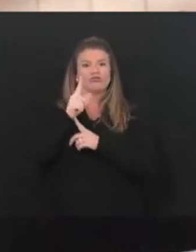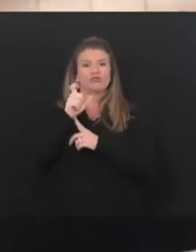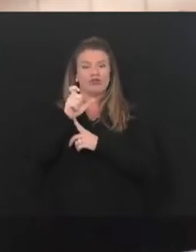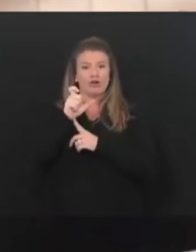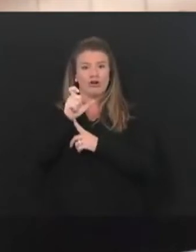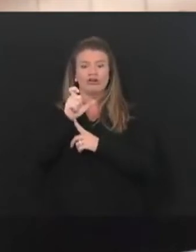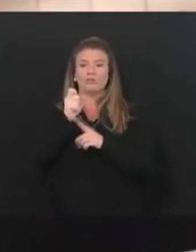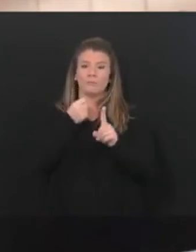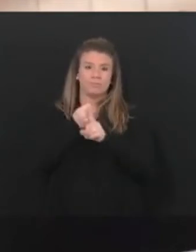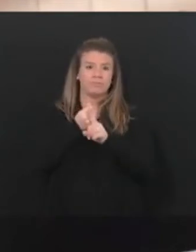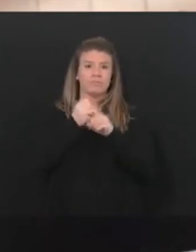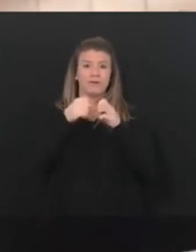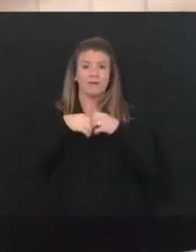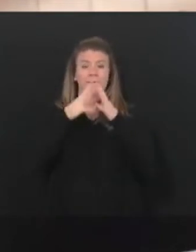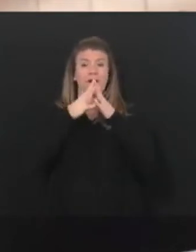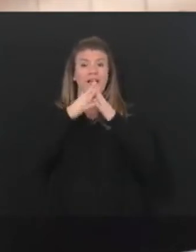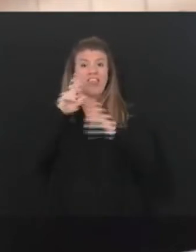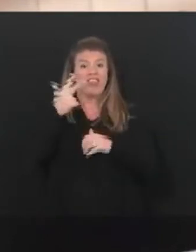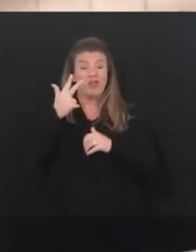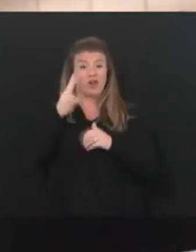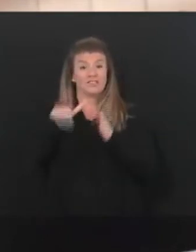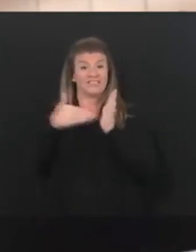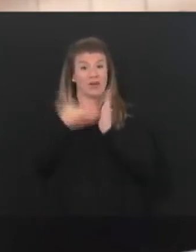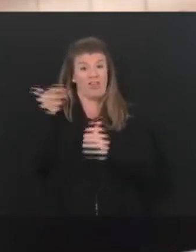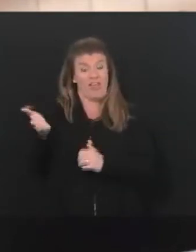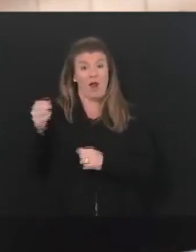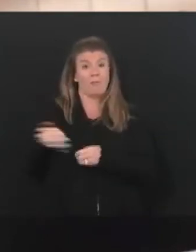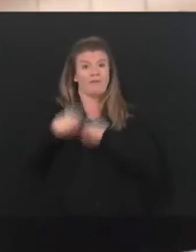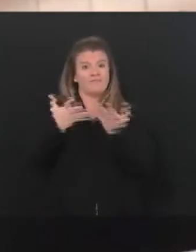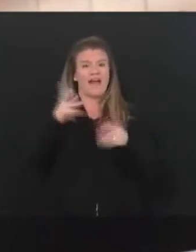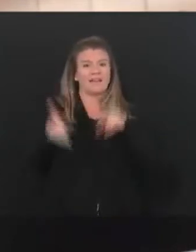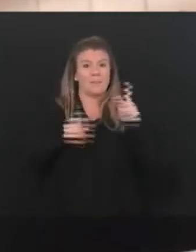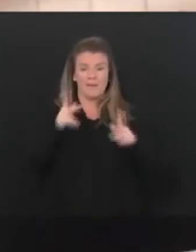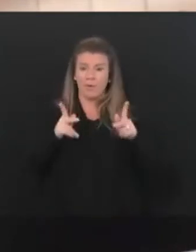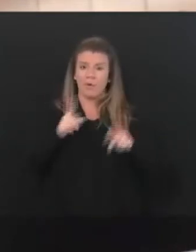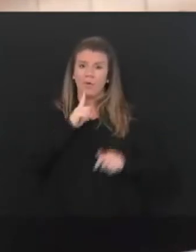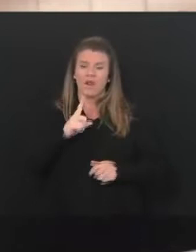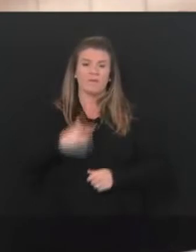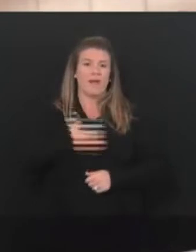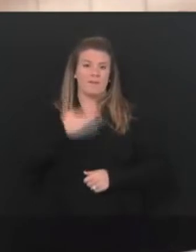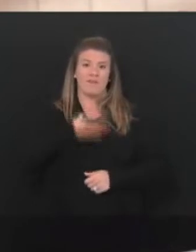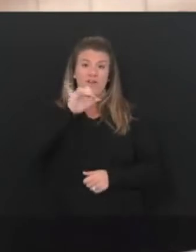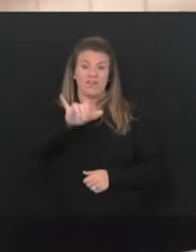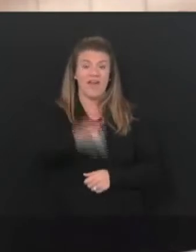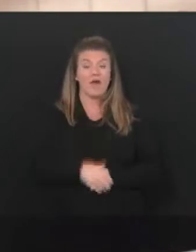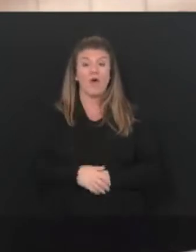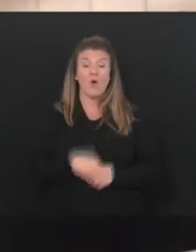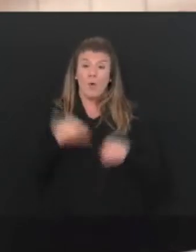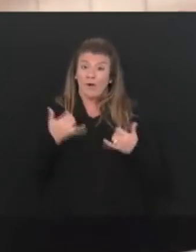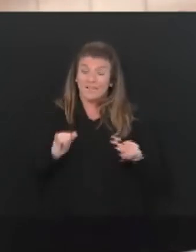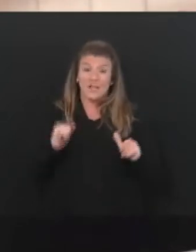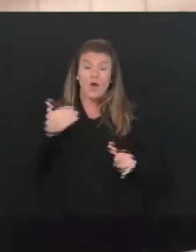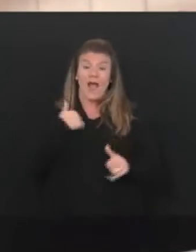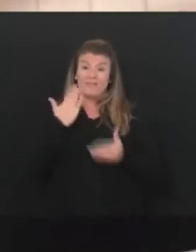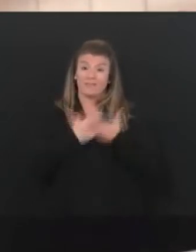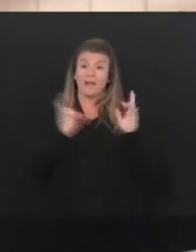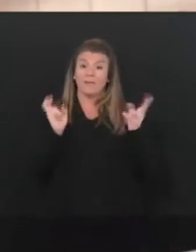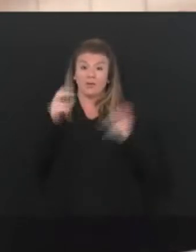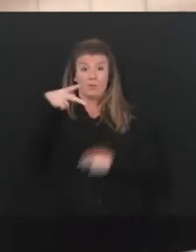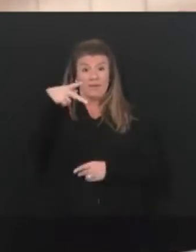VIRGINIA UNIVERSITY WHO PROVIDED A SURGE CAPACITY FOR US AS WELL IN THAT THIRD CALL CENTER. IN ADDITION, AS THE GOVERNOR